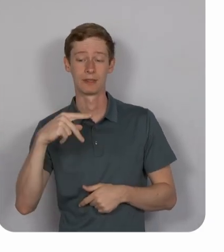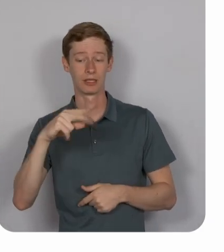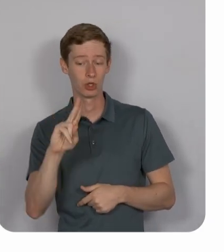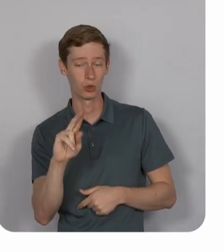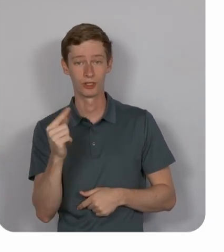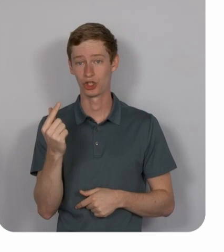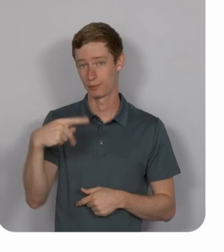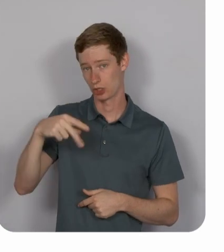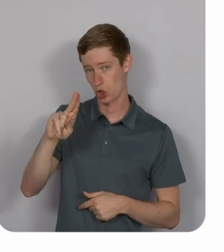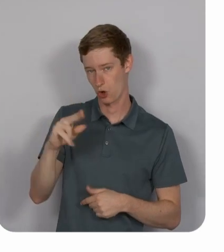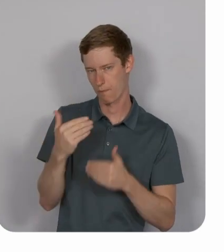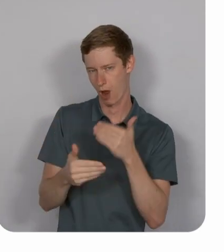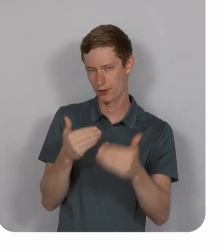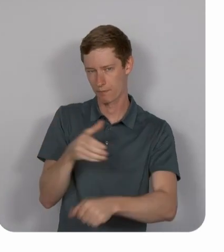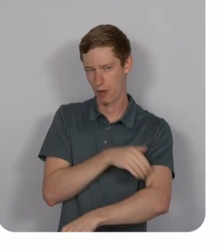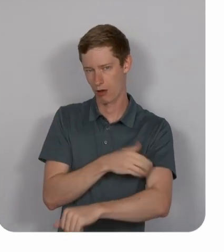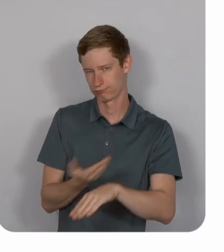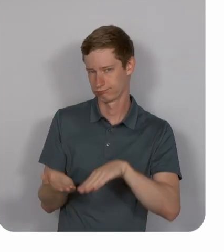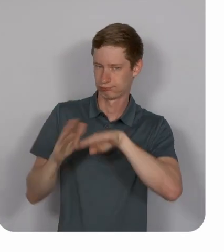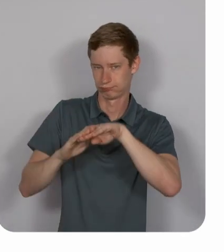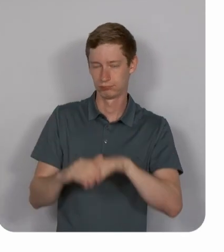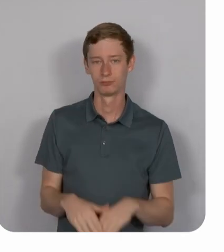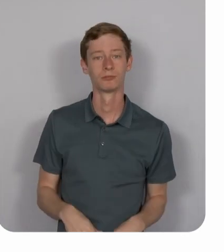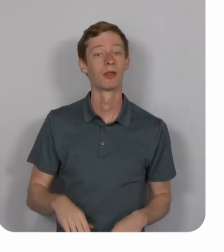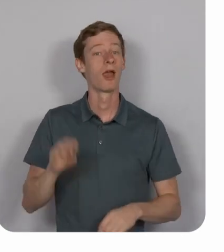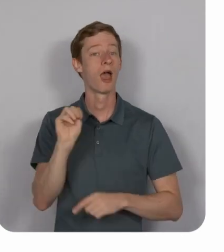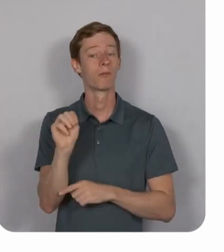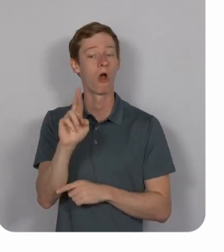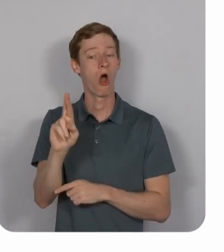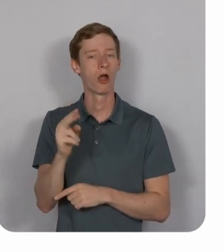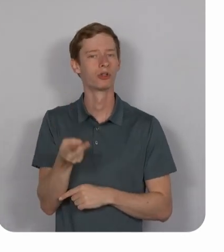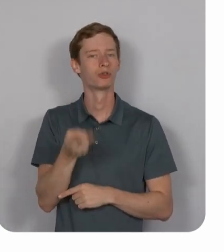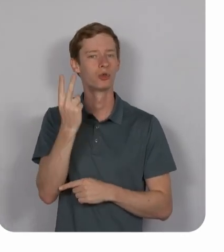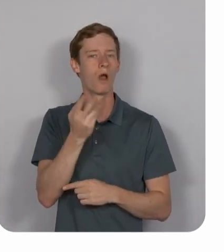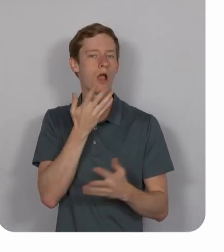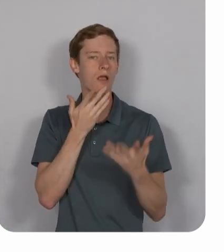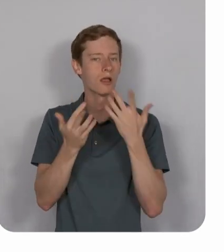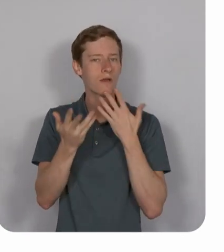As for mixed reality, the dual color cameras resulting in high-quality color passthrough